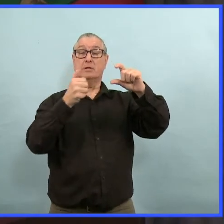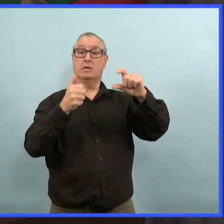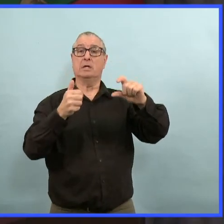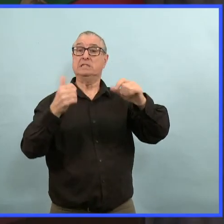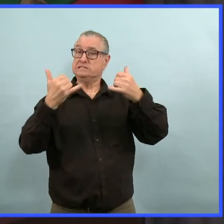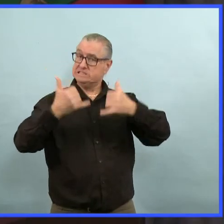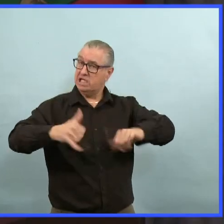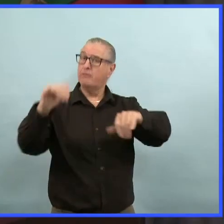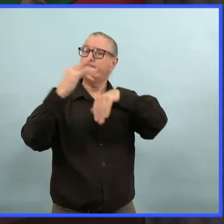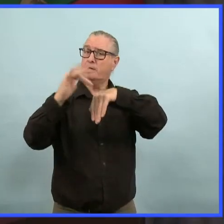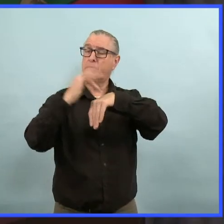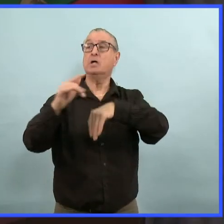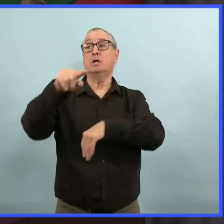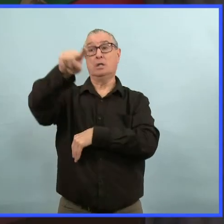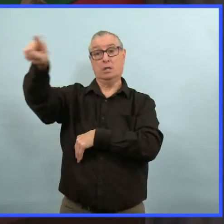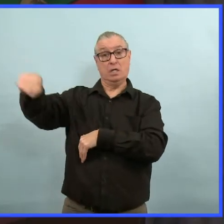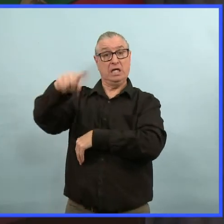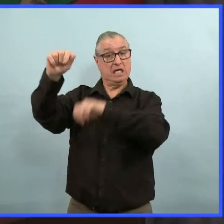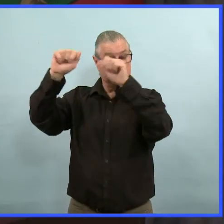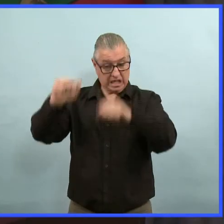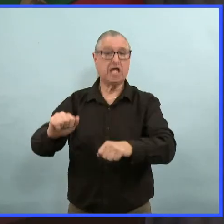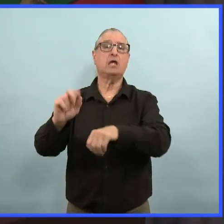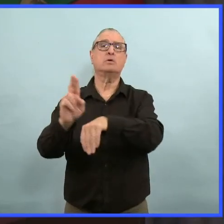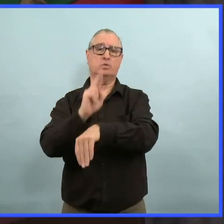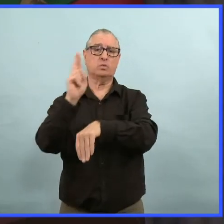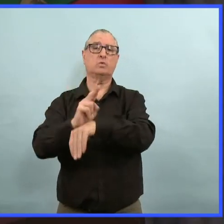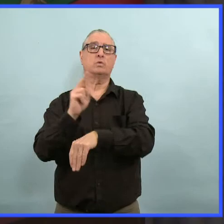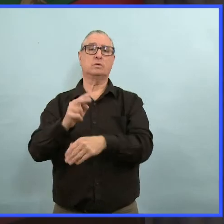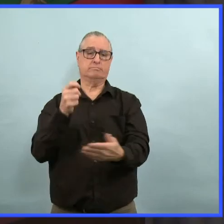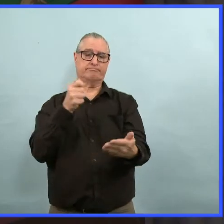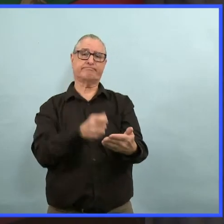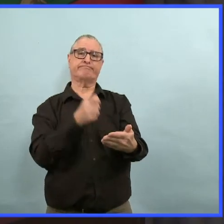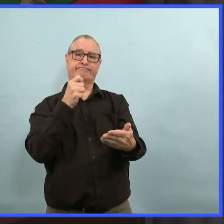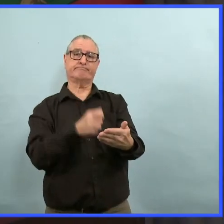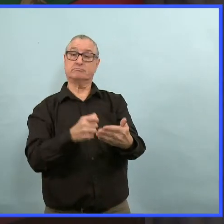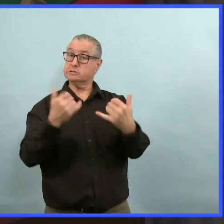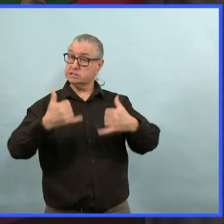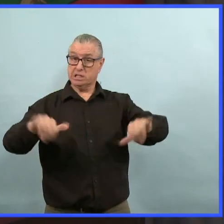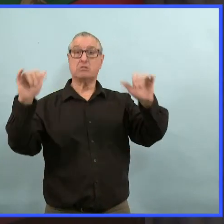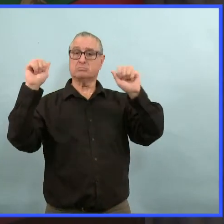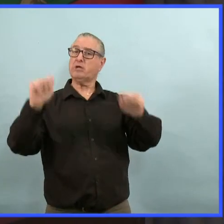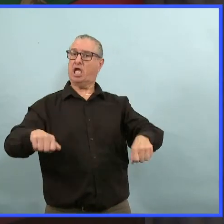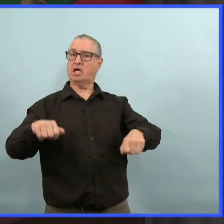their place of business and we will continue to talk to them about what their needs are around